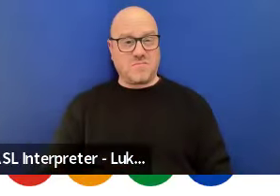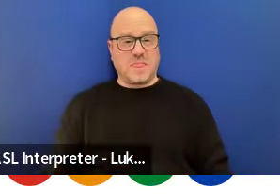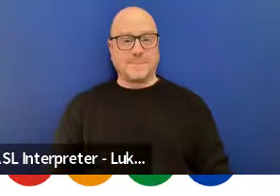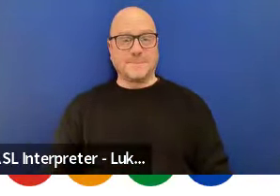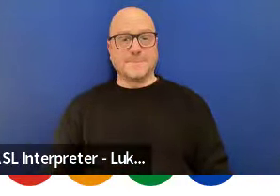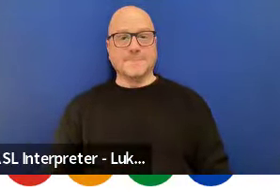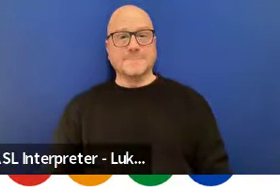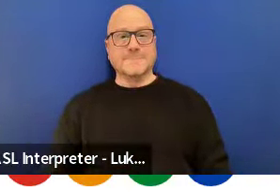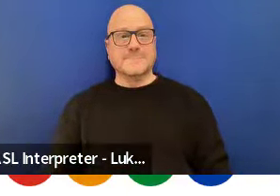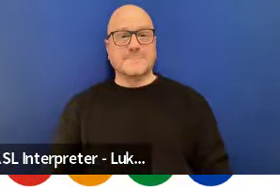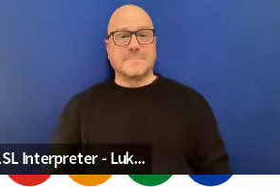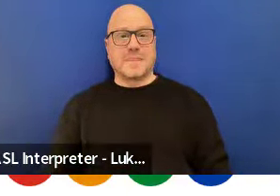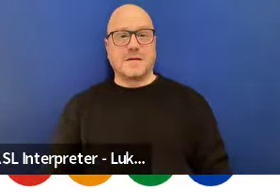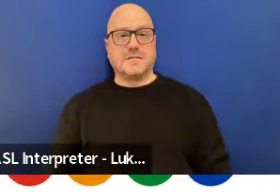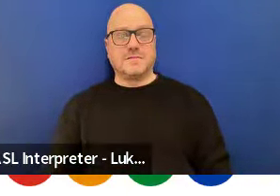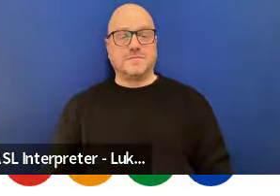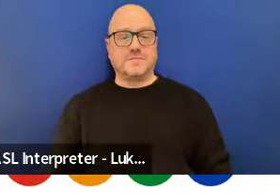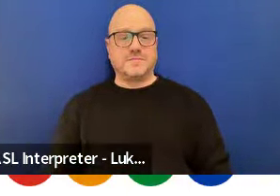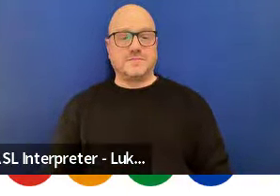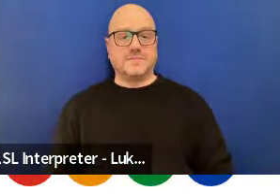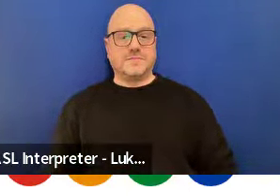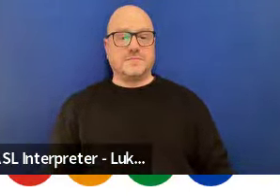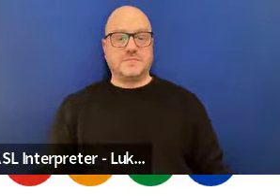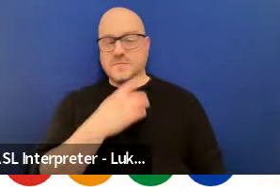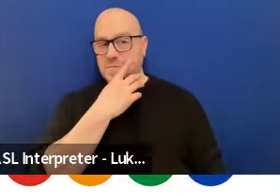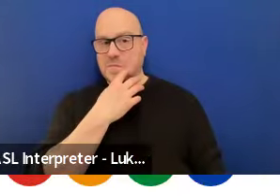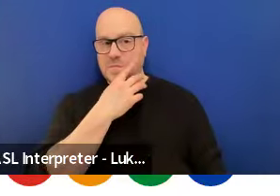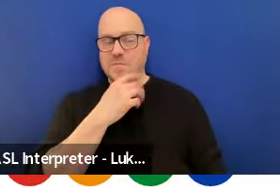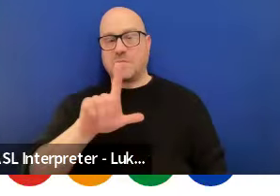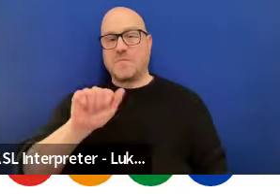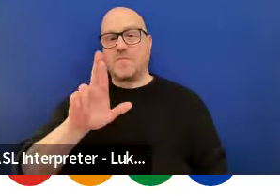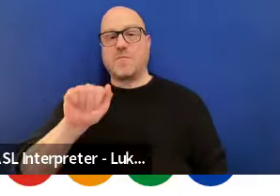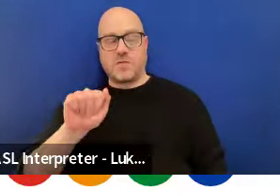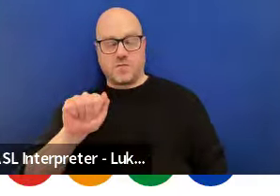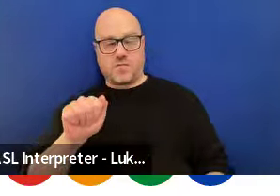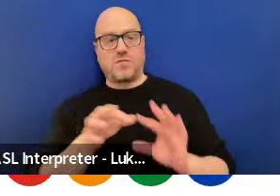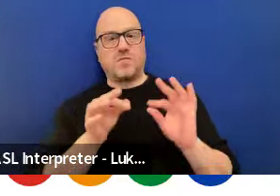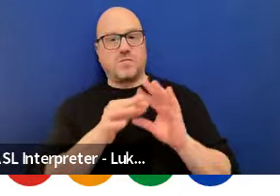IN A CLIMATE-CONTROLLED AREA.